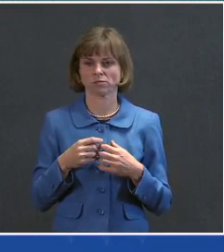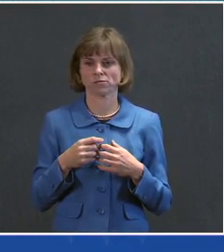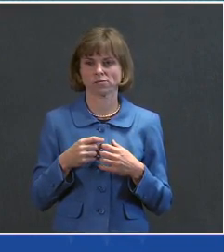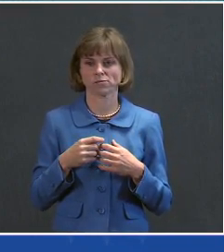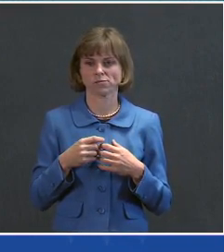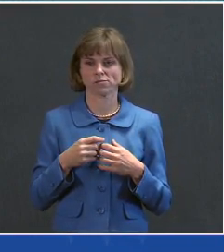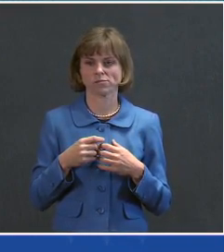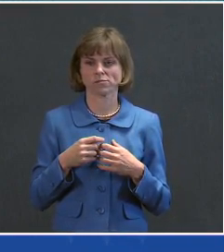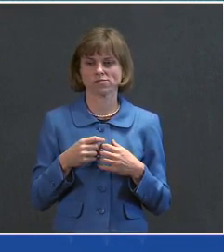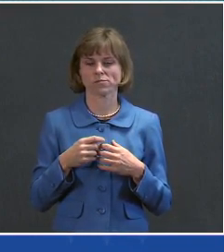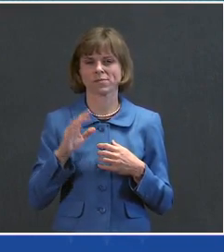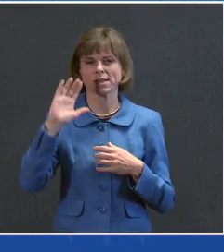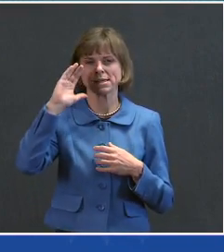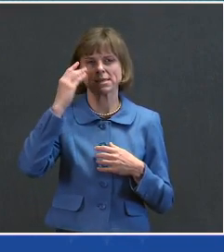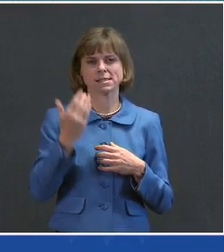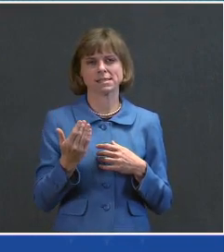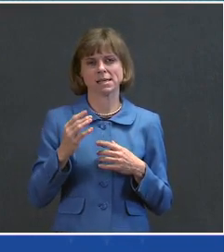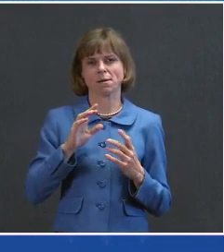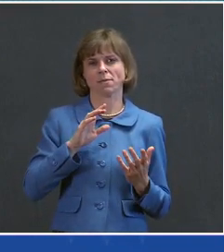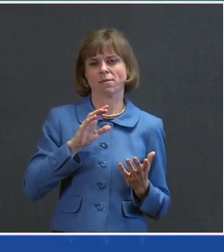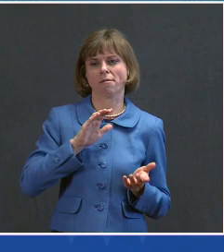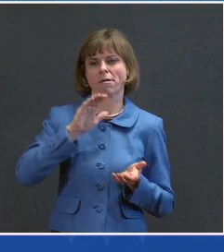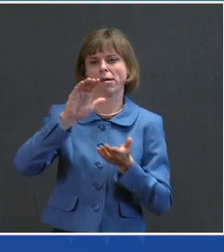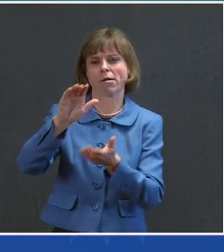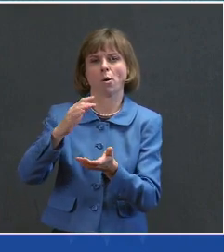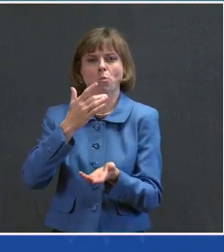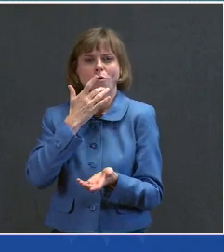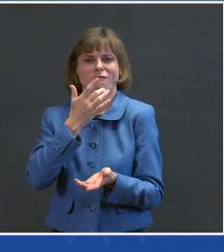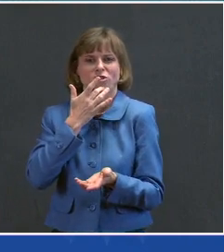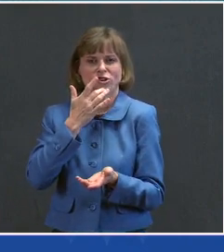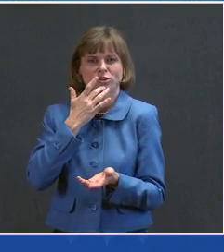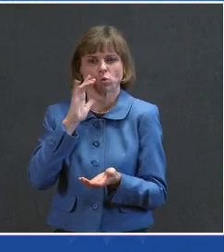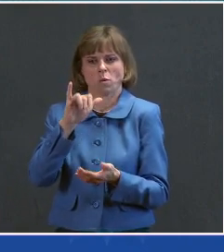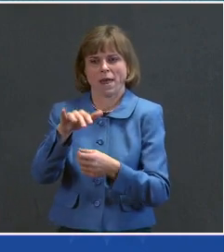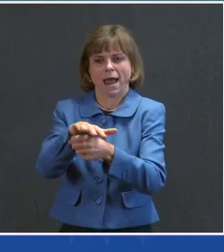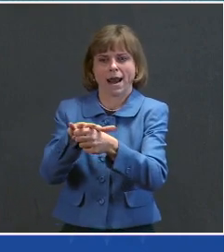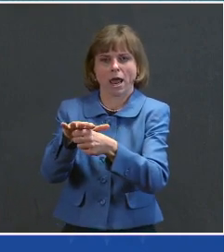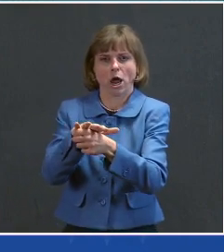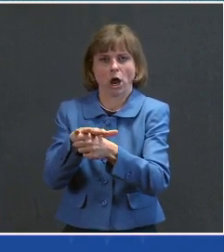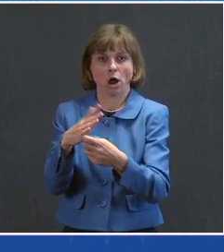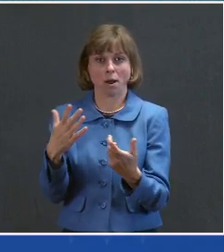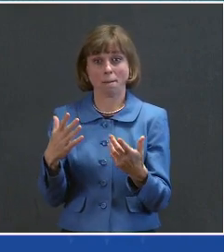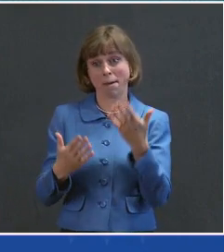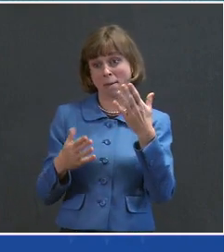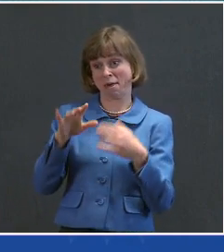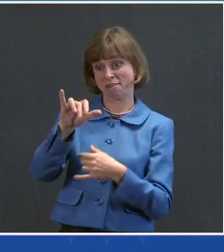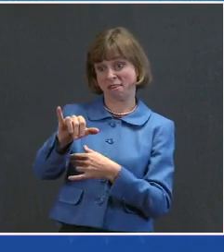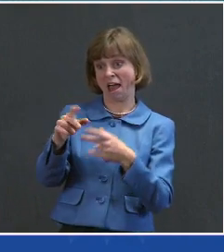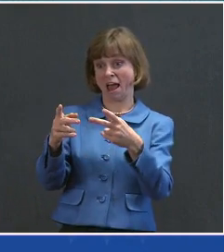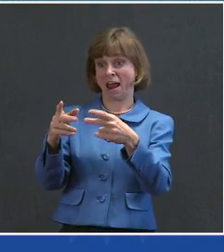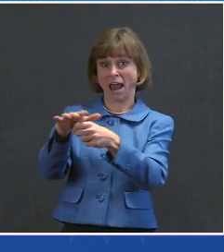may be giving preferential treatment -- say, to an area where there are more people who vote for one political party or another,